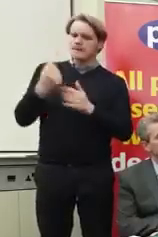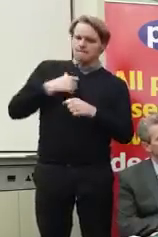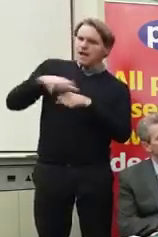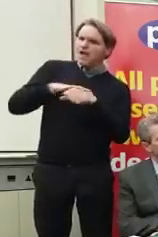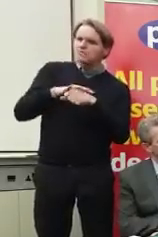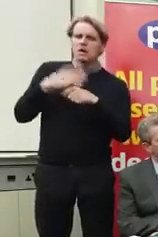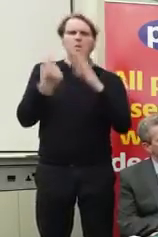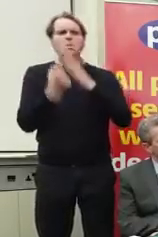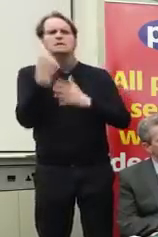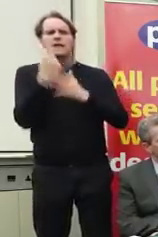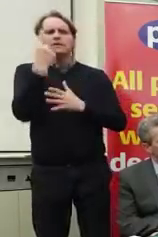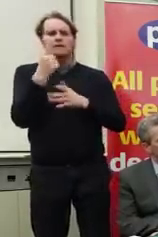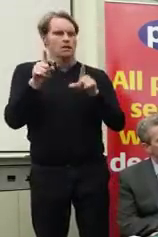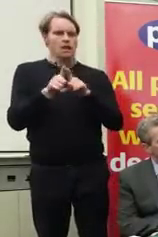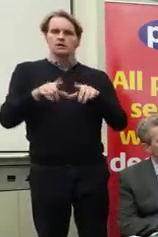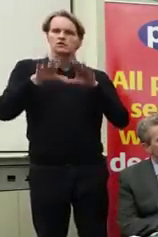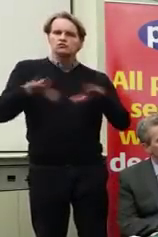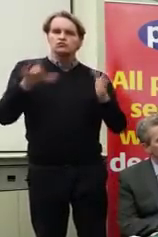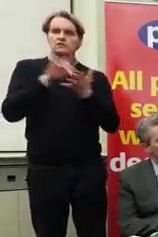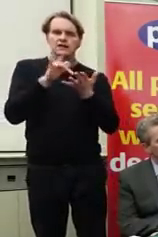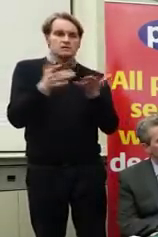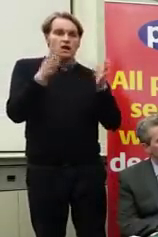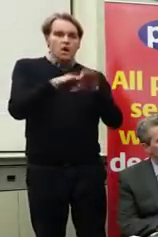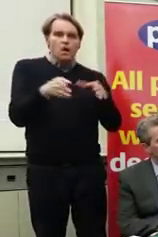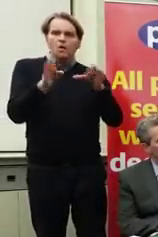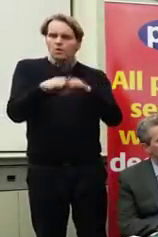regard to the closures of Children's Centres 400 women last, I'll just give you an example